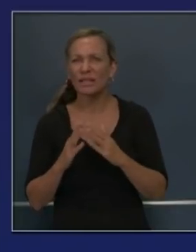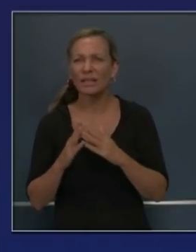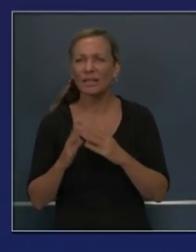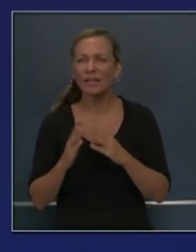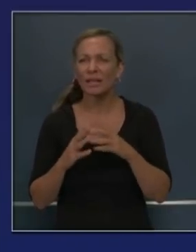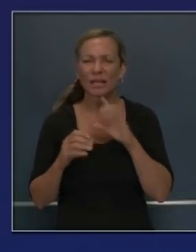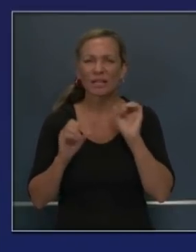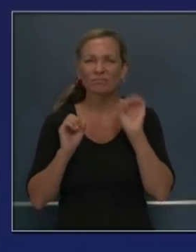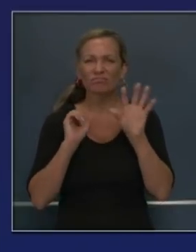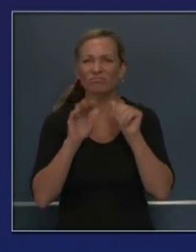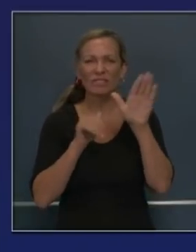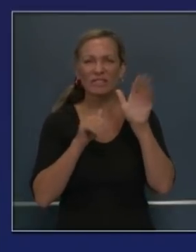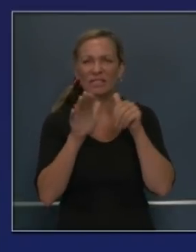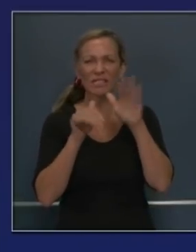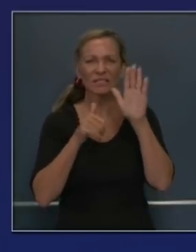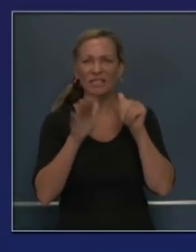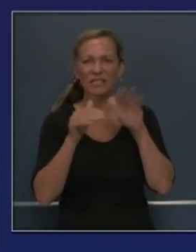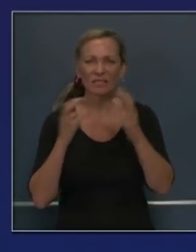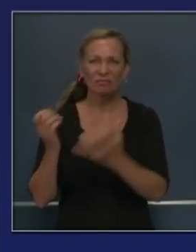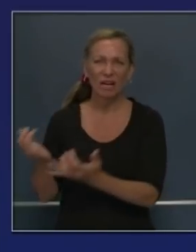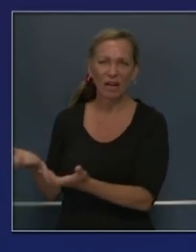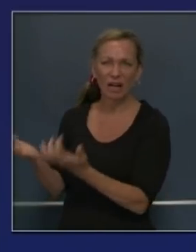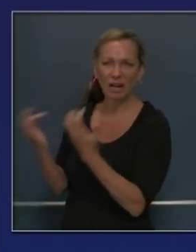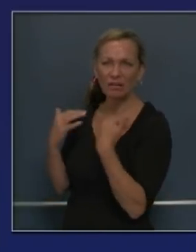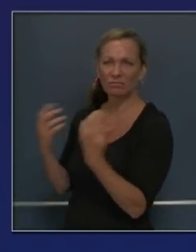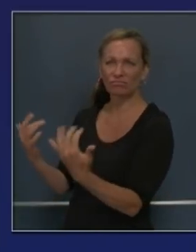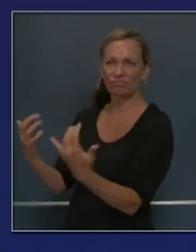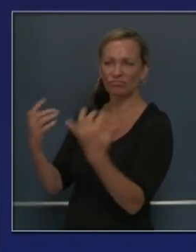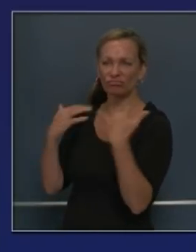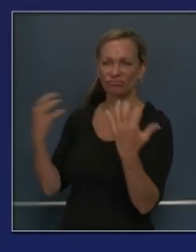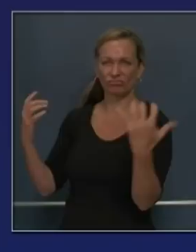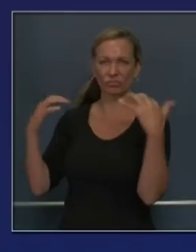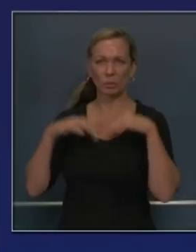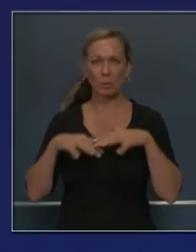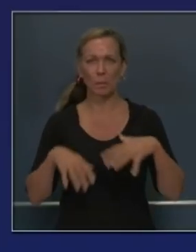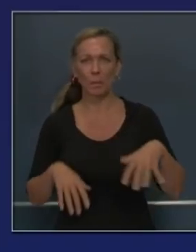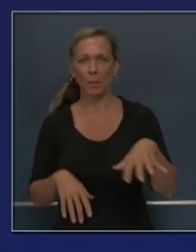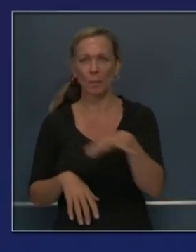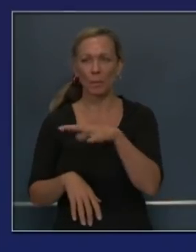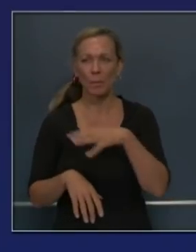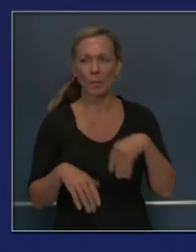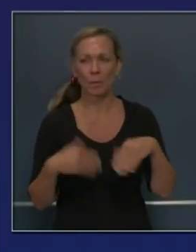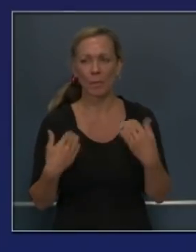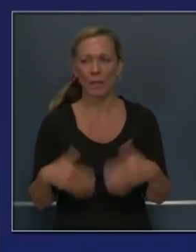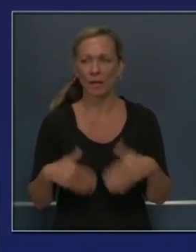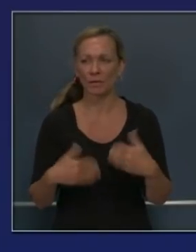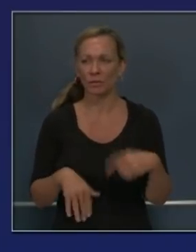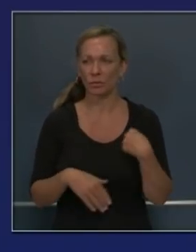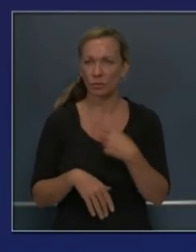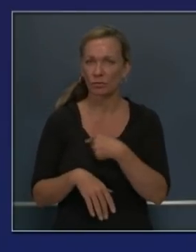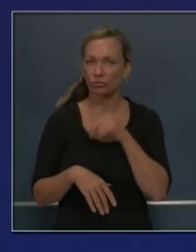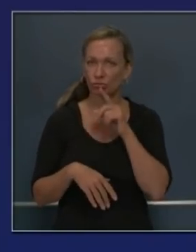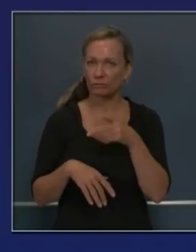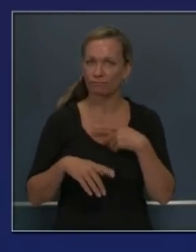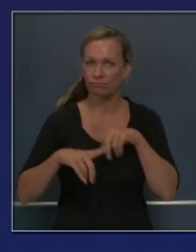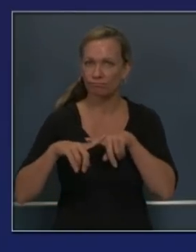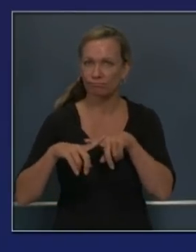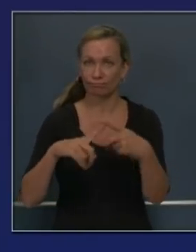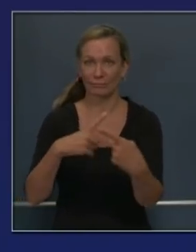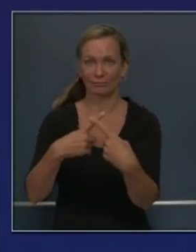SAME THING FROM MANY SOUTHERN CALIFORNIA ENGINES COMING UP FROM ALMOST EVERY DEPARTMENT IN THE STATE, PROVIDING